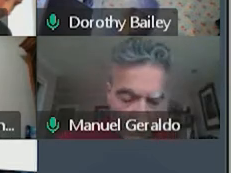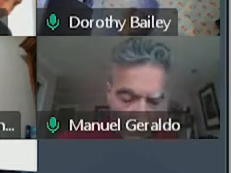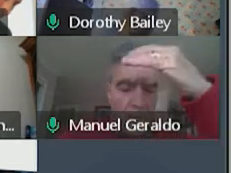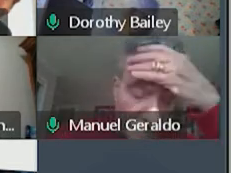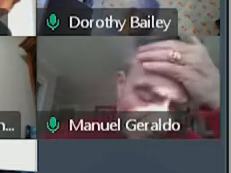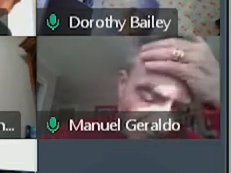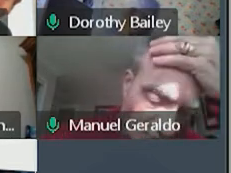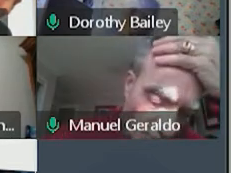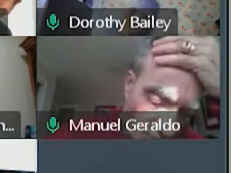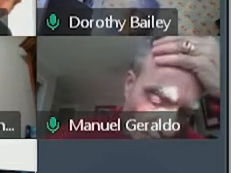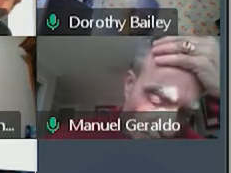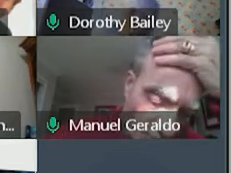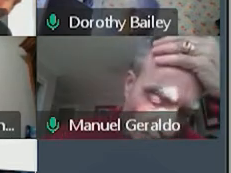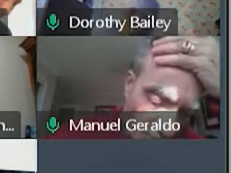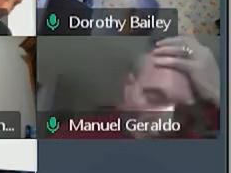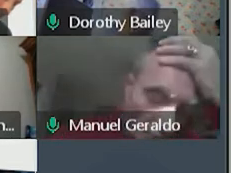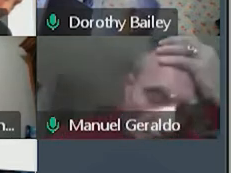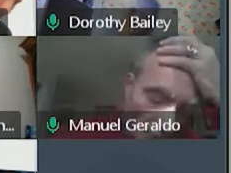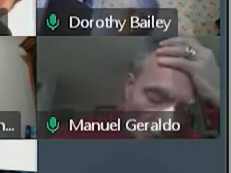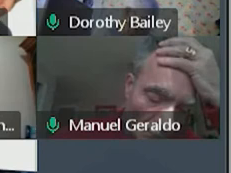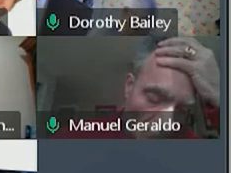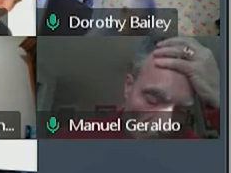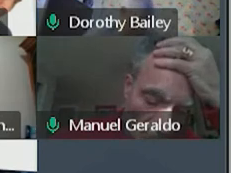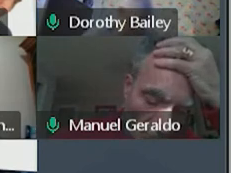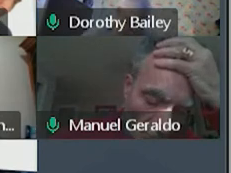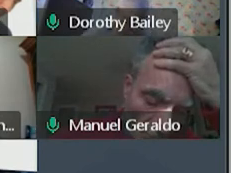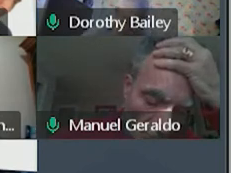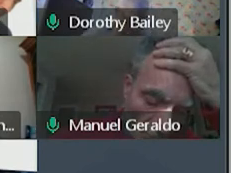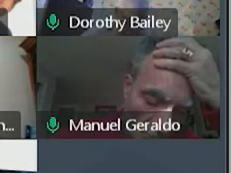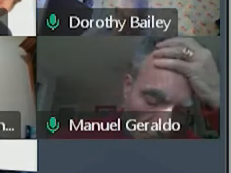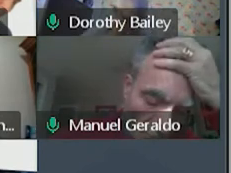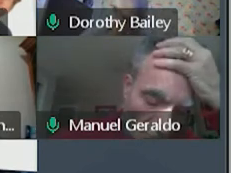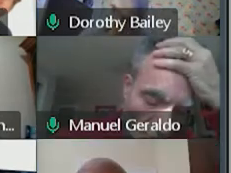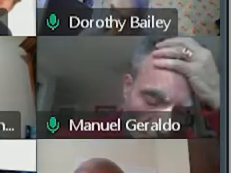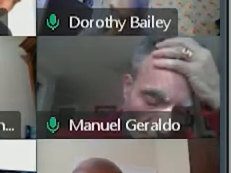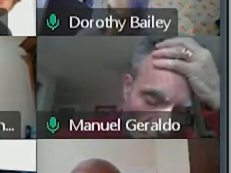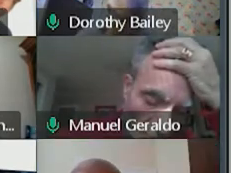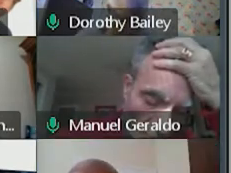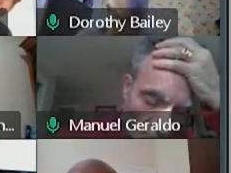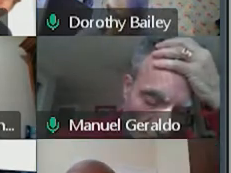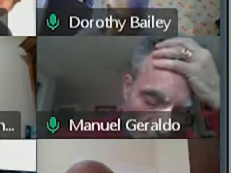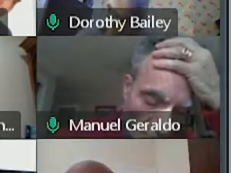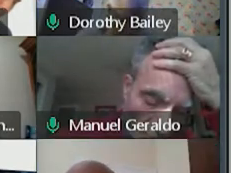Griffin burns. They may be joining momentarily. They're not on at the moment. We weren't sure what time we would be here.